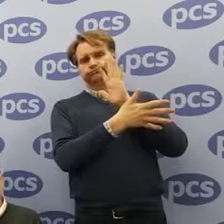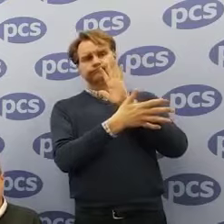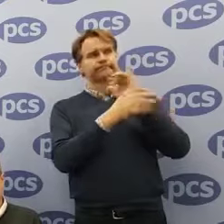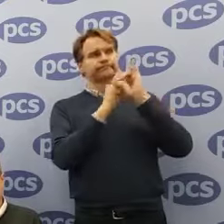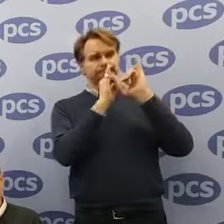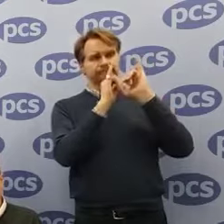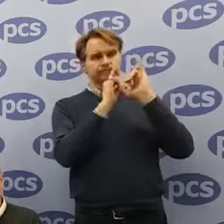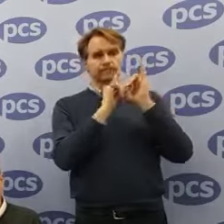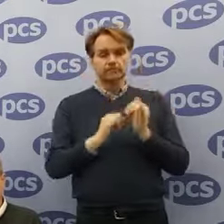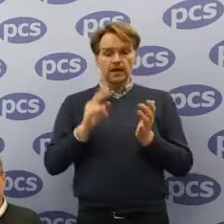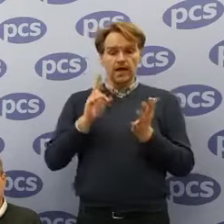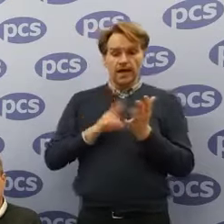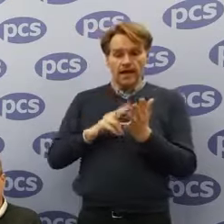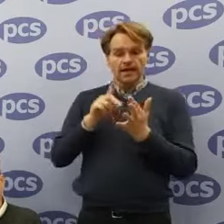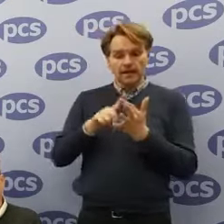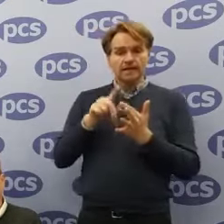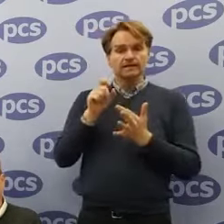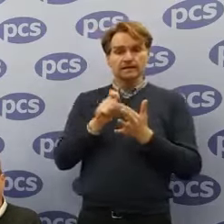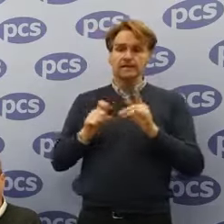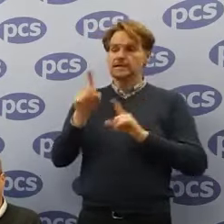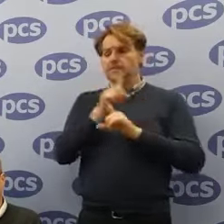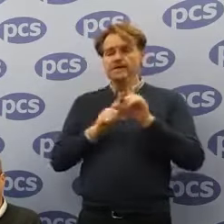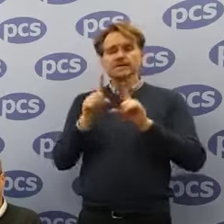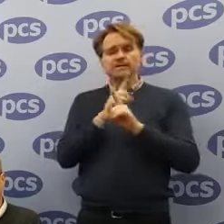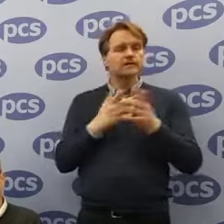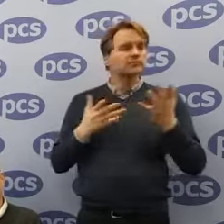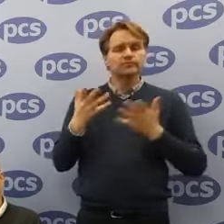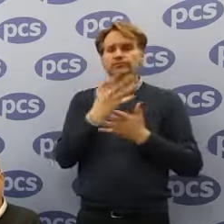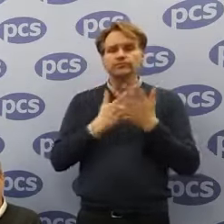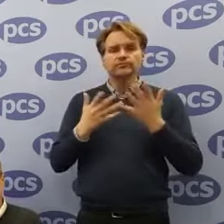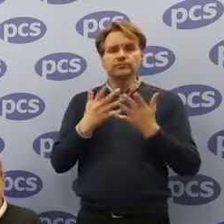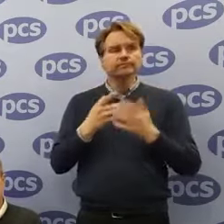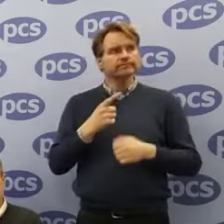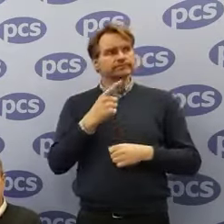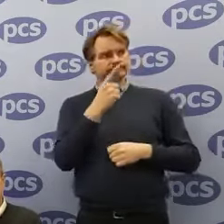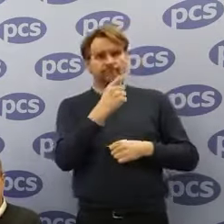NEC was meeting on that evening the government lost a parliamentary vote by